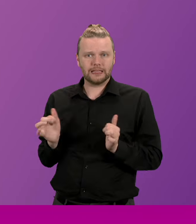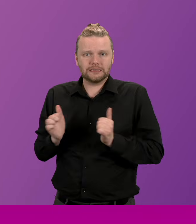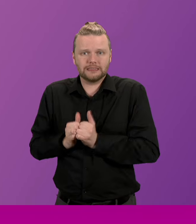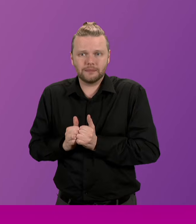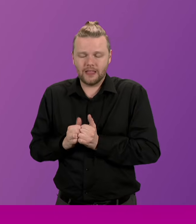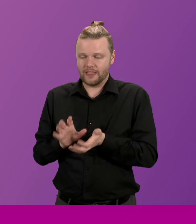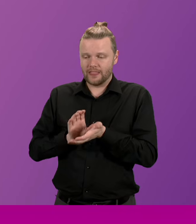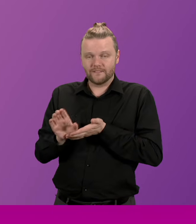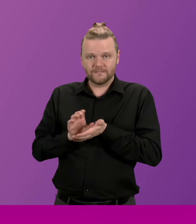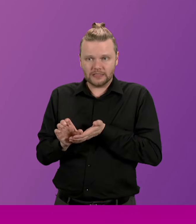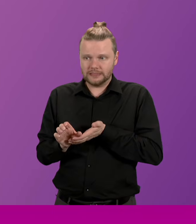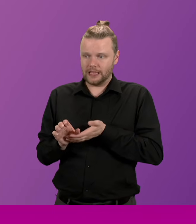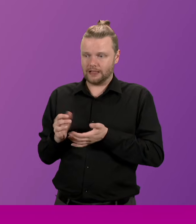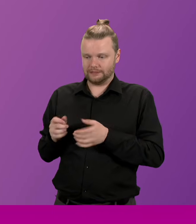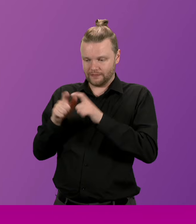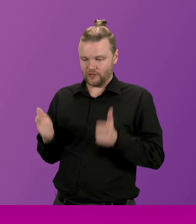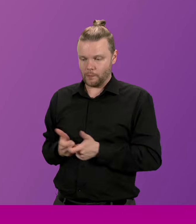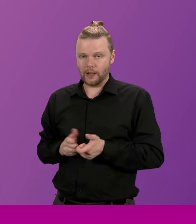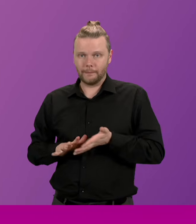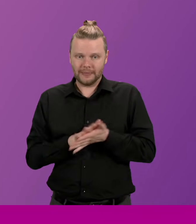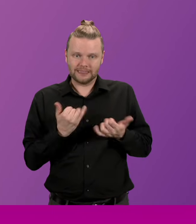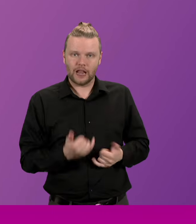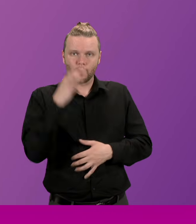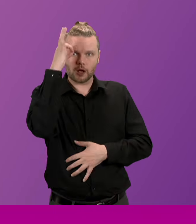is driving councils to make difficult choices in order to make up shortfalls,